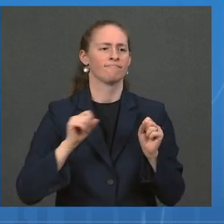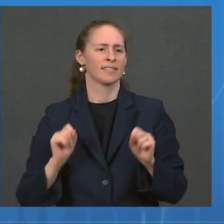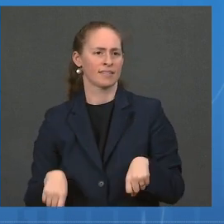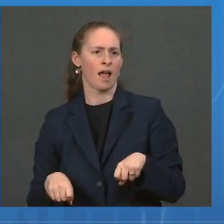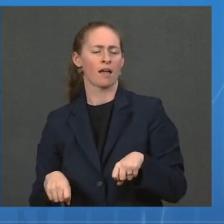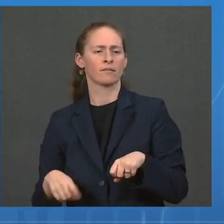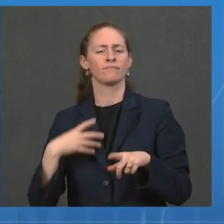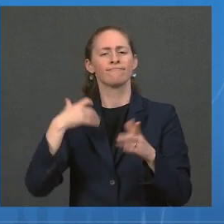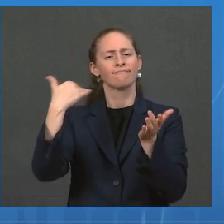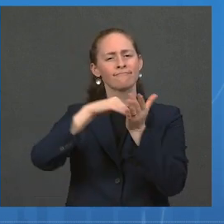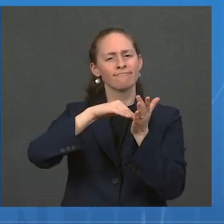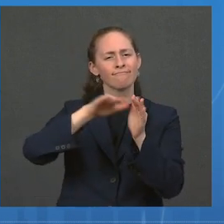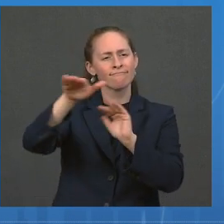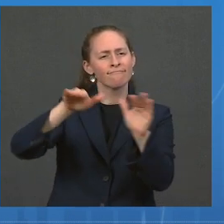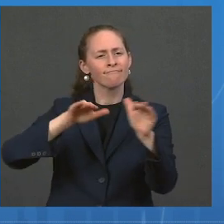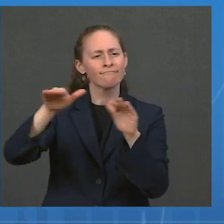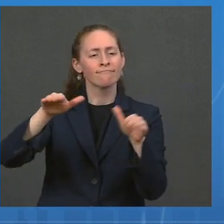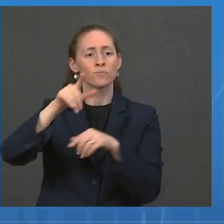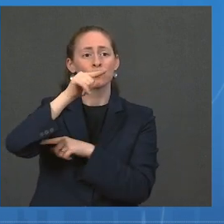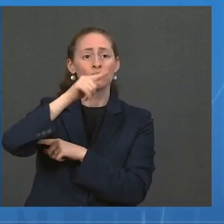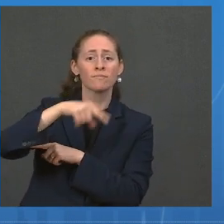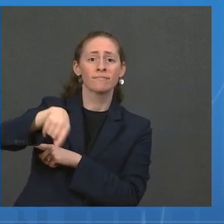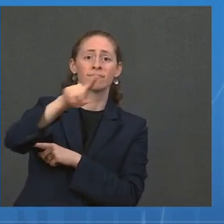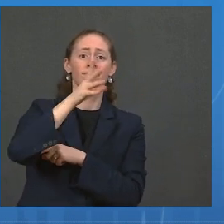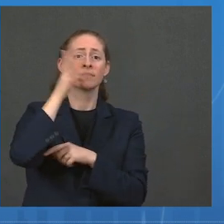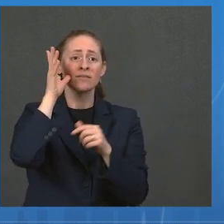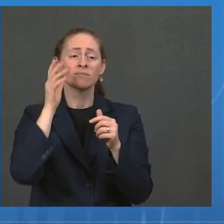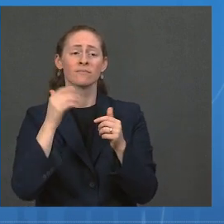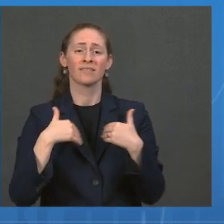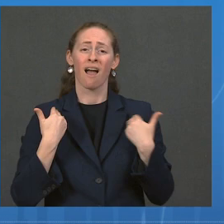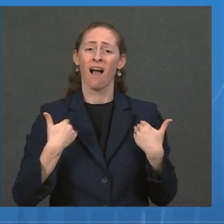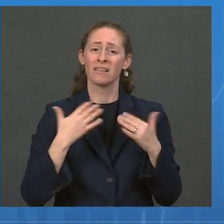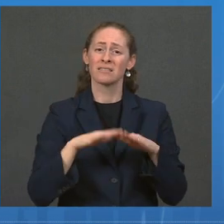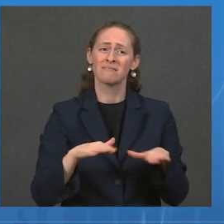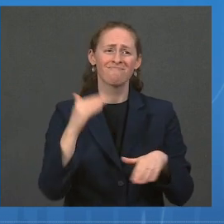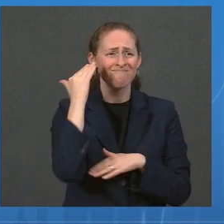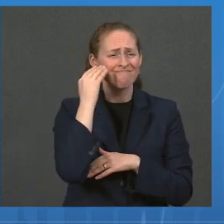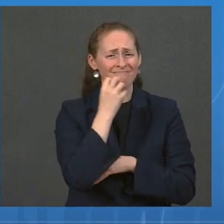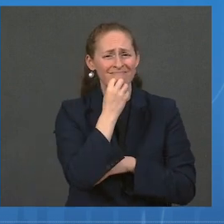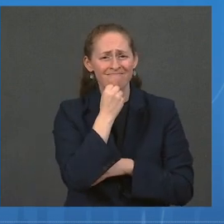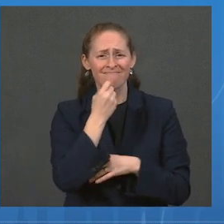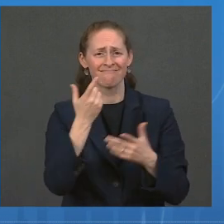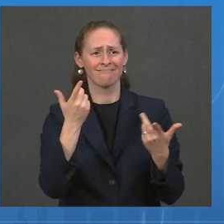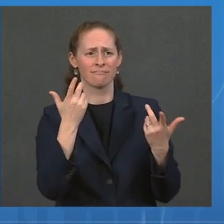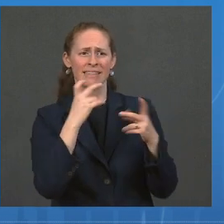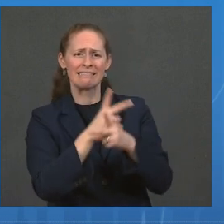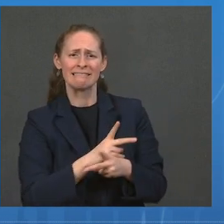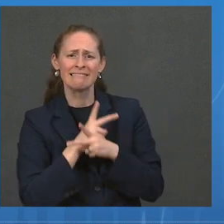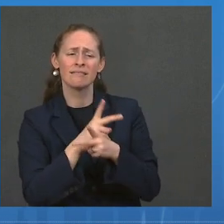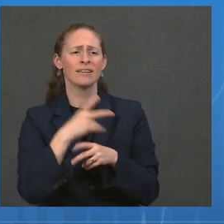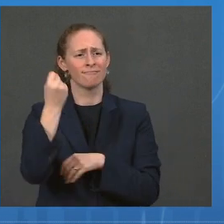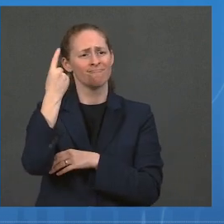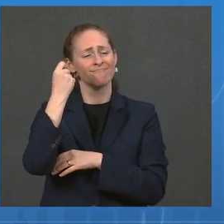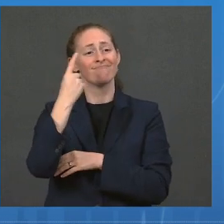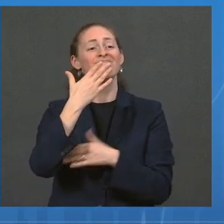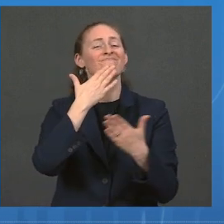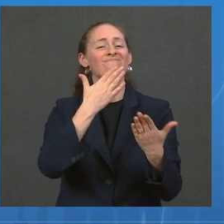for all of our nation's children, even if they are not our own. Thanks so much for your time today. And, Jeff, I'll pass it back to you.